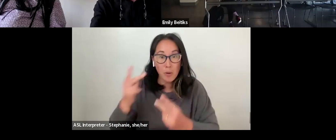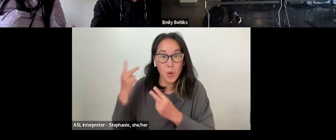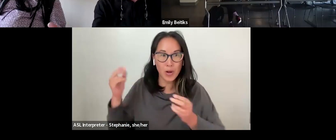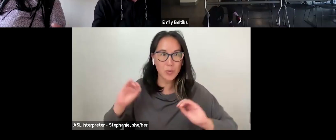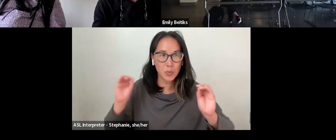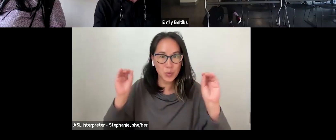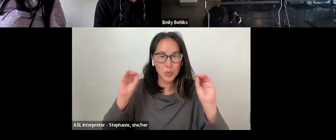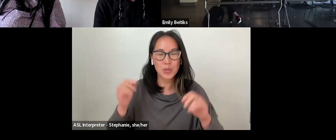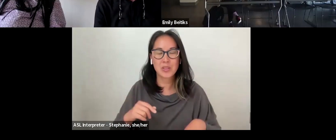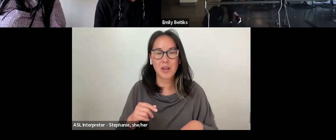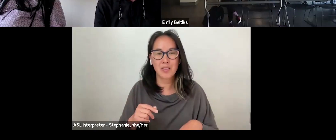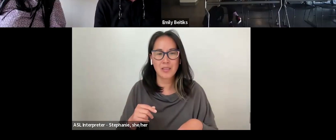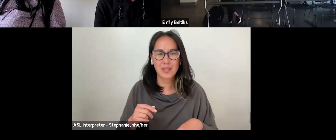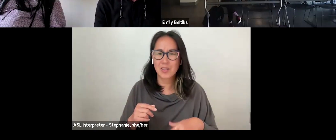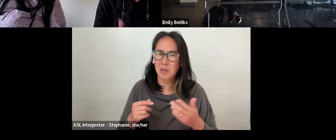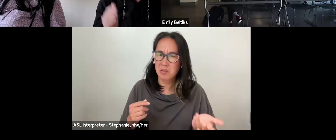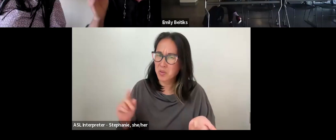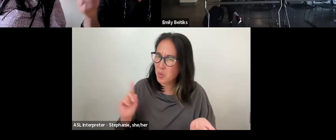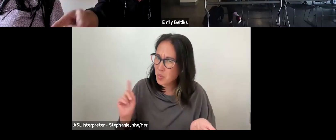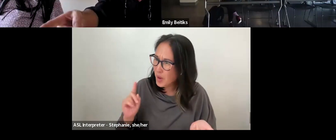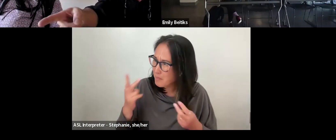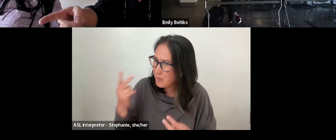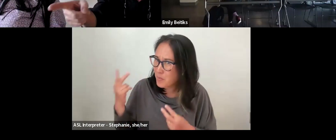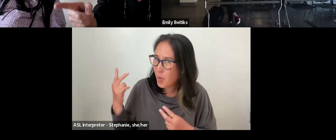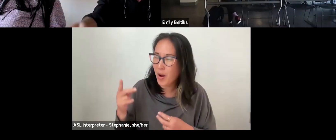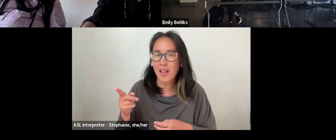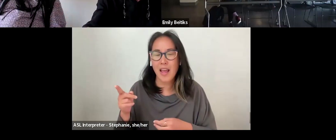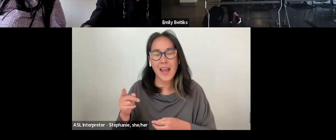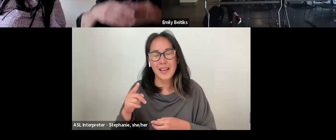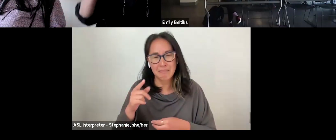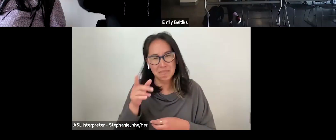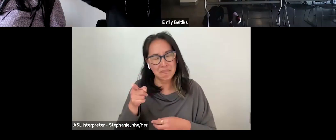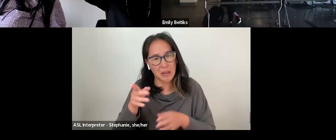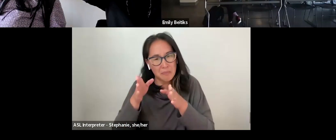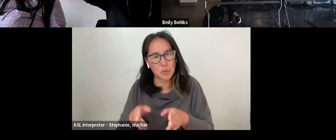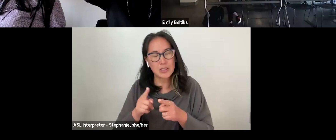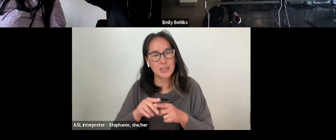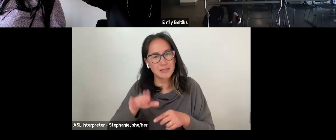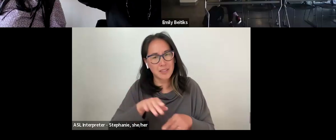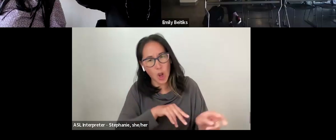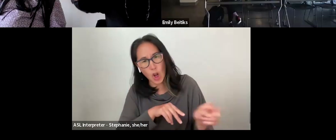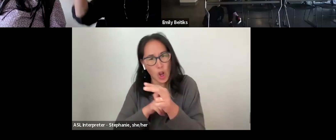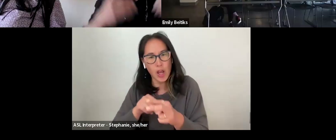And I say, "Where is it?" And she points me to this giant bush, which is about seven feet tall